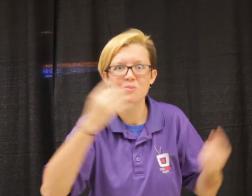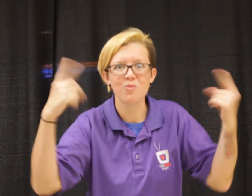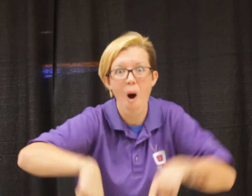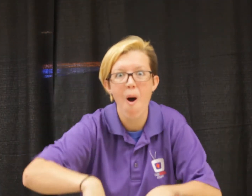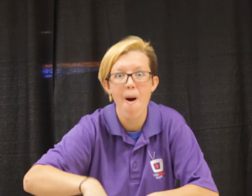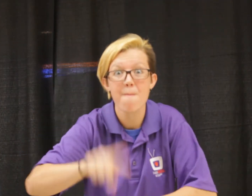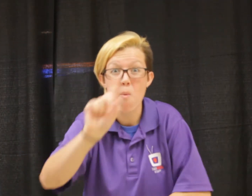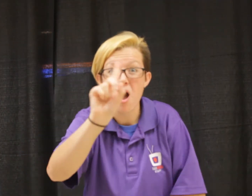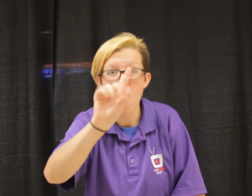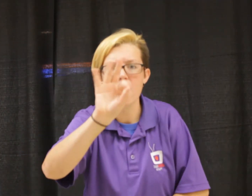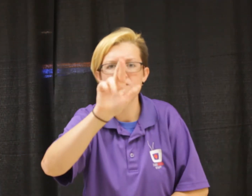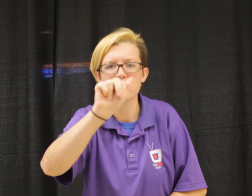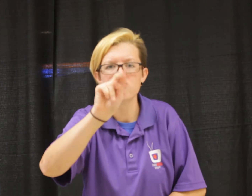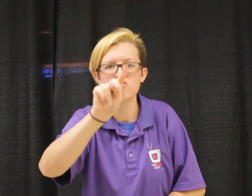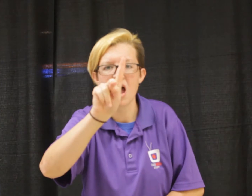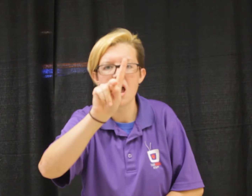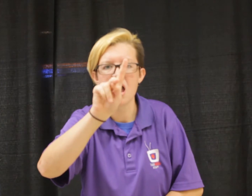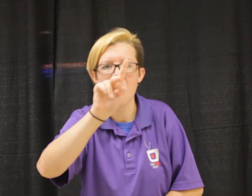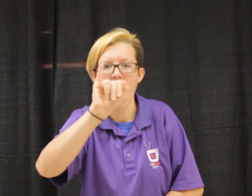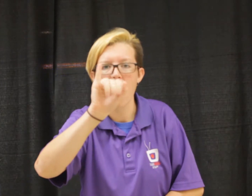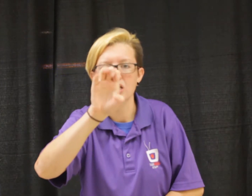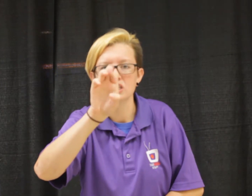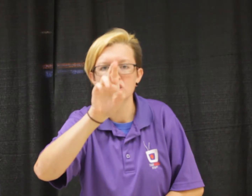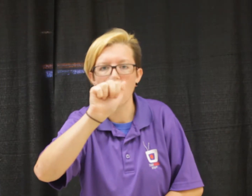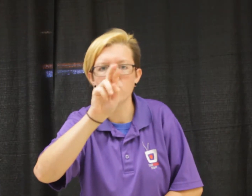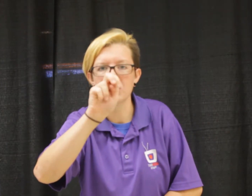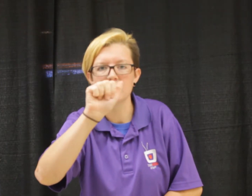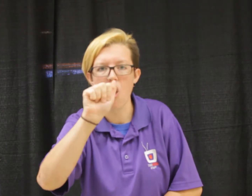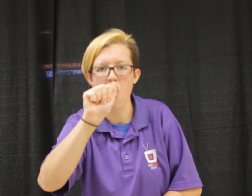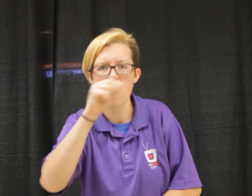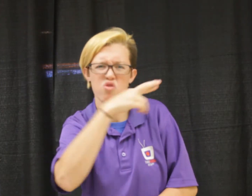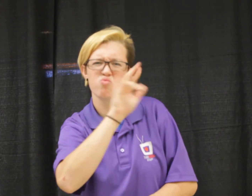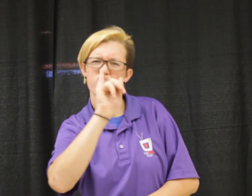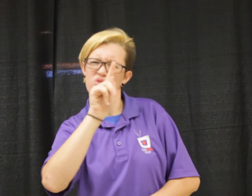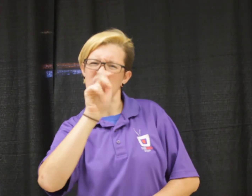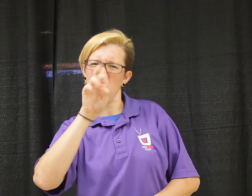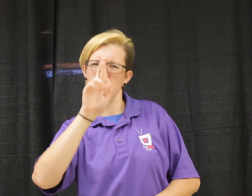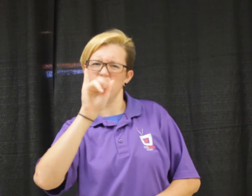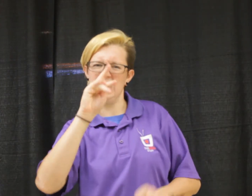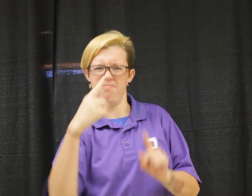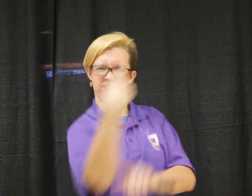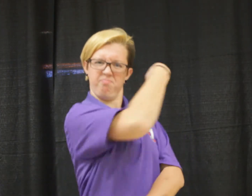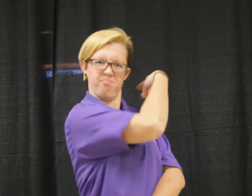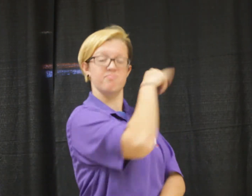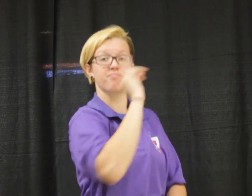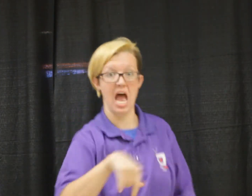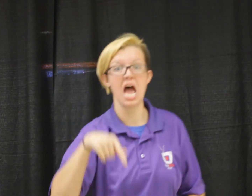It will be at Frank Ritter Memorial Ice Arena